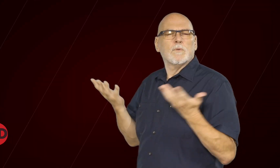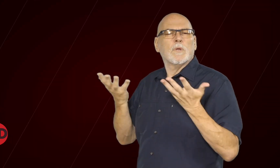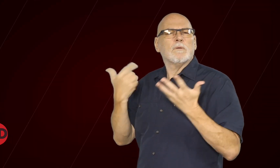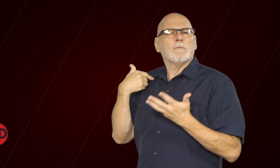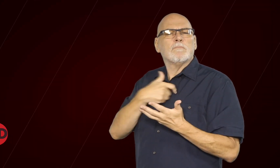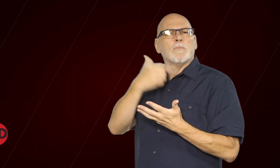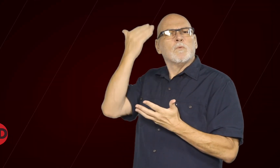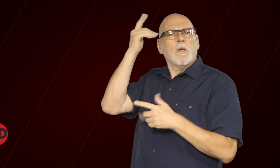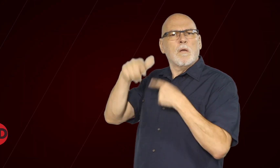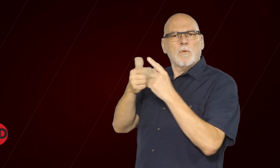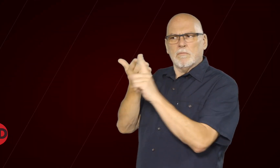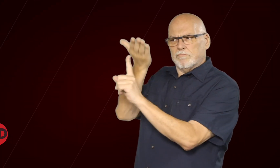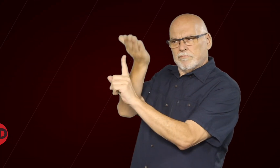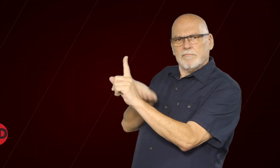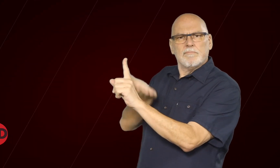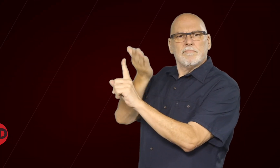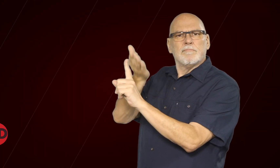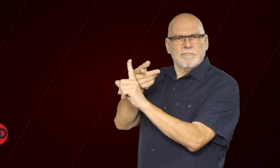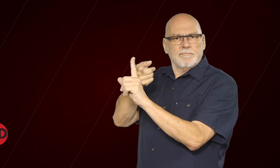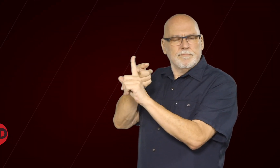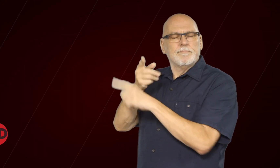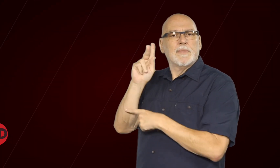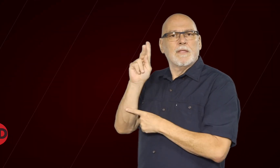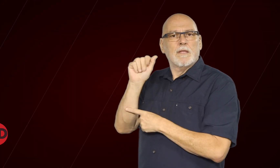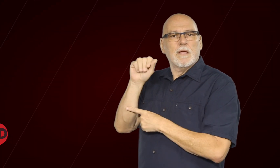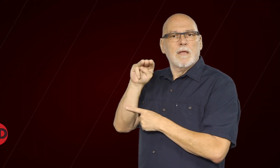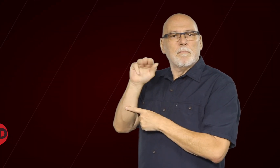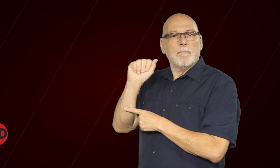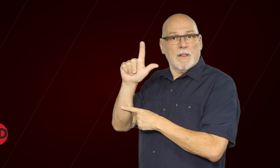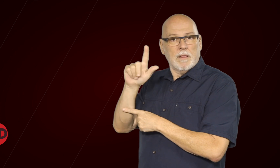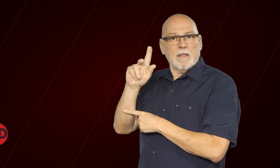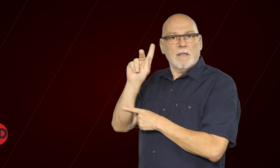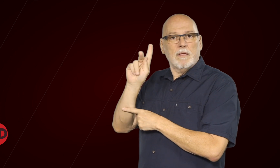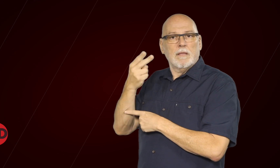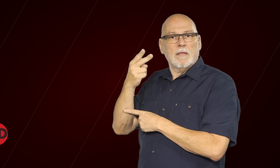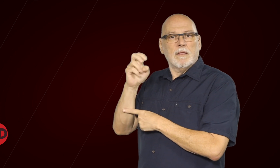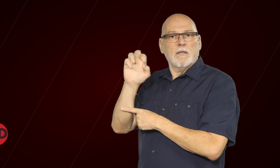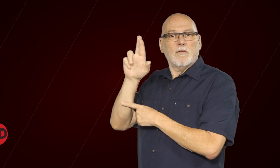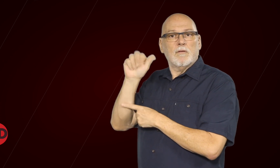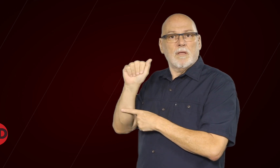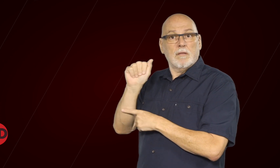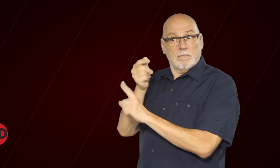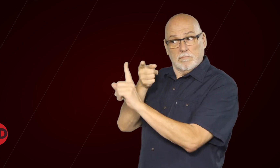[ANSELMO]: What do we know about Kamal Khera, does she have